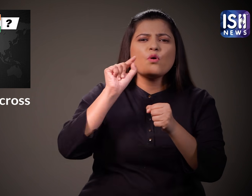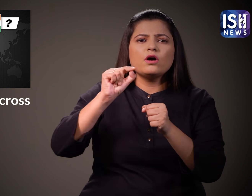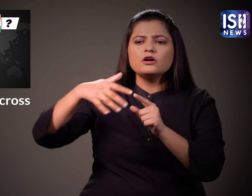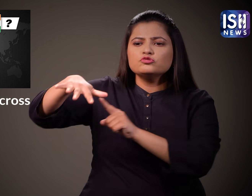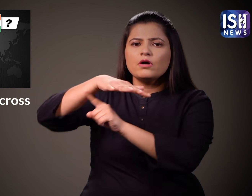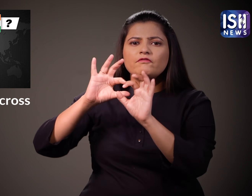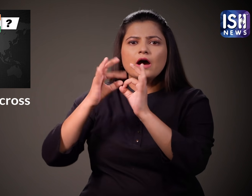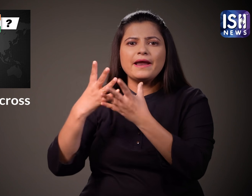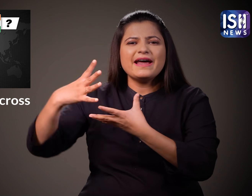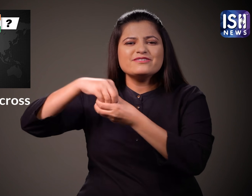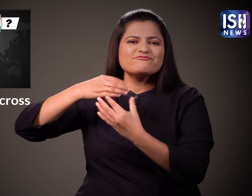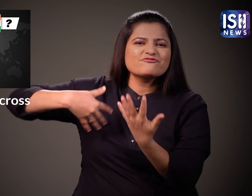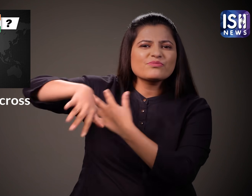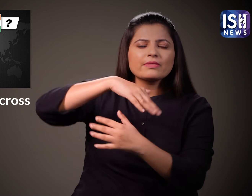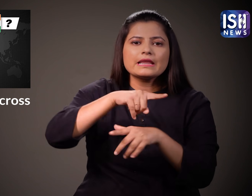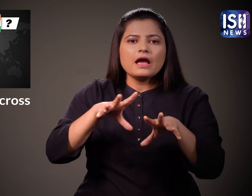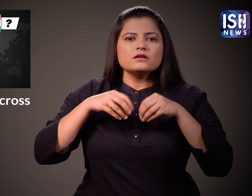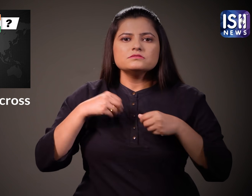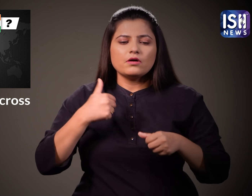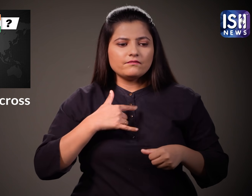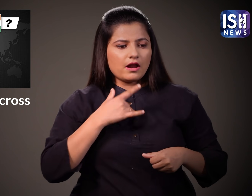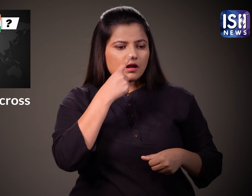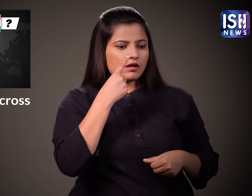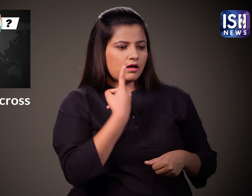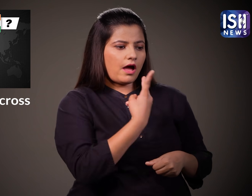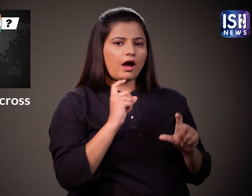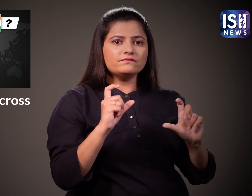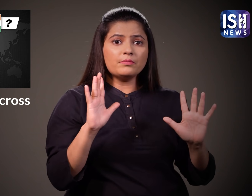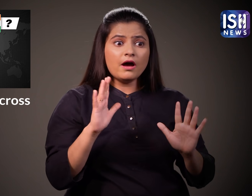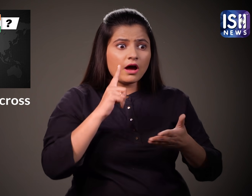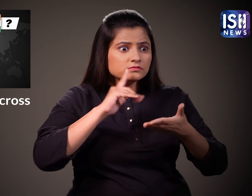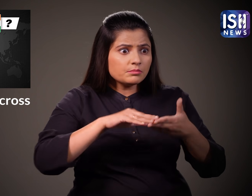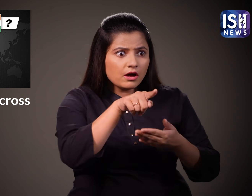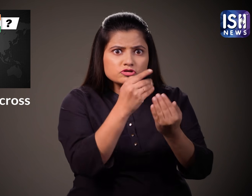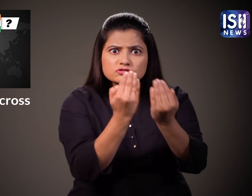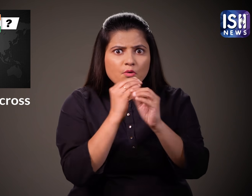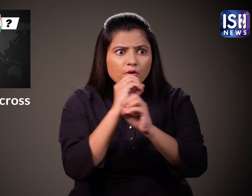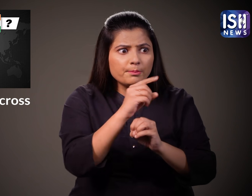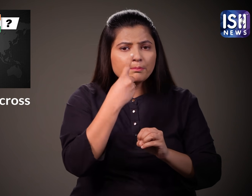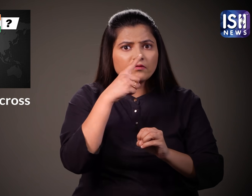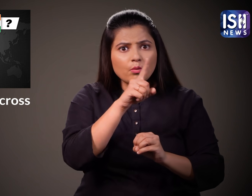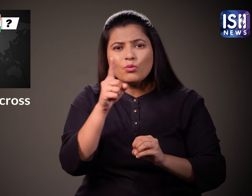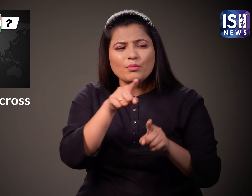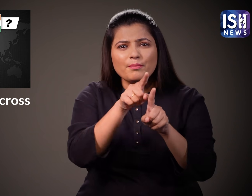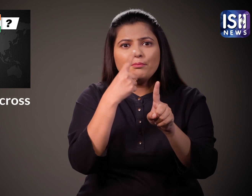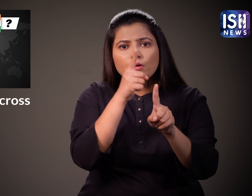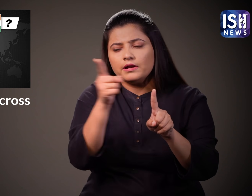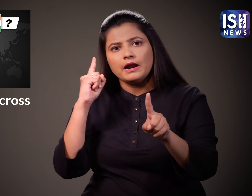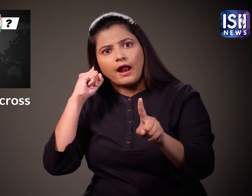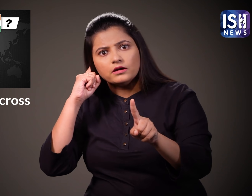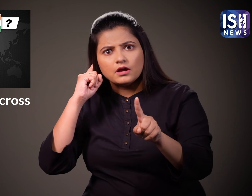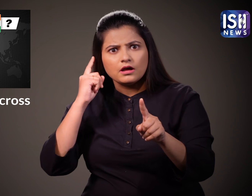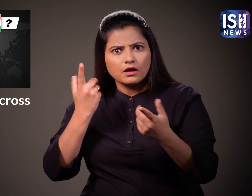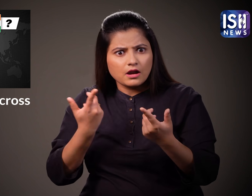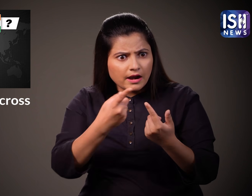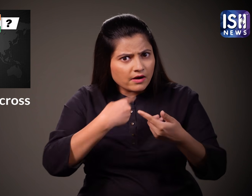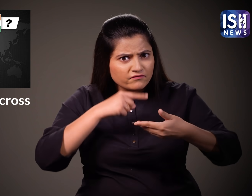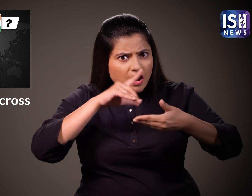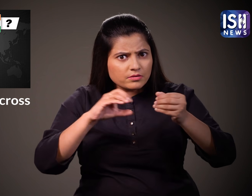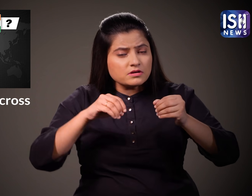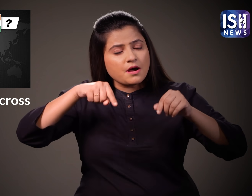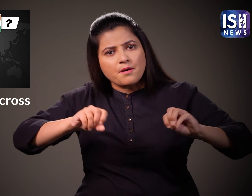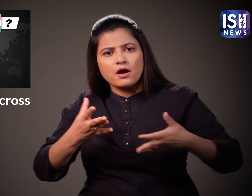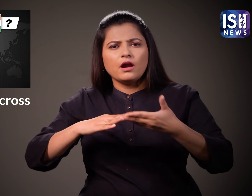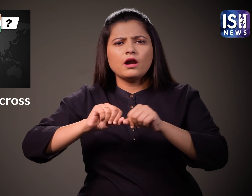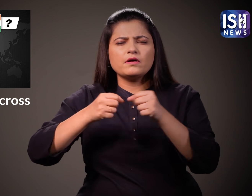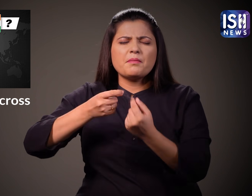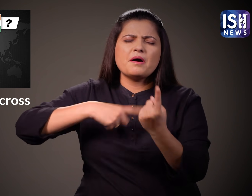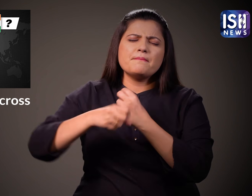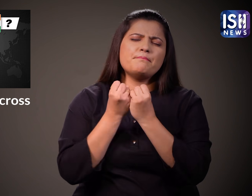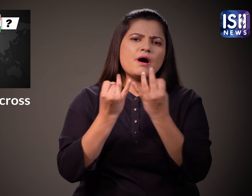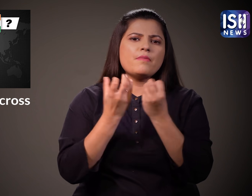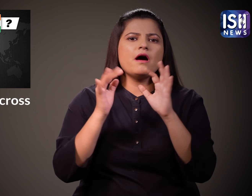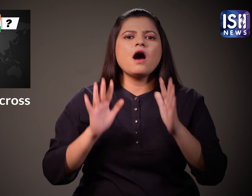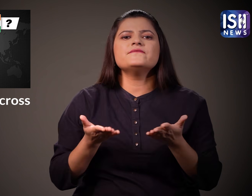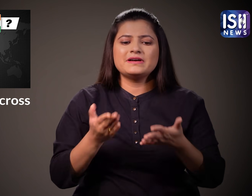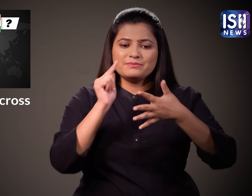Nowadays girls are unable to adjust in joint families and want to nuclear families. The husband supporting his family and not the wife is also another reason for divorce.